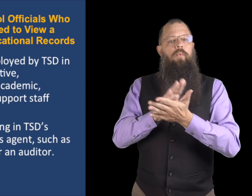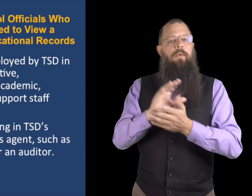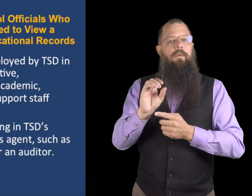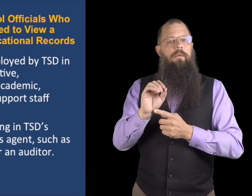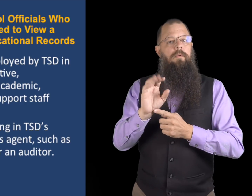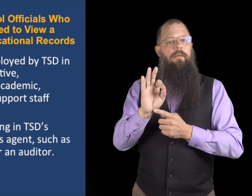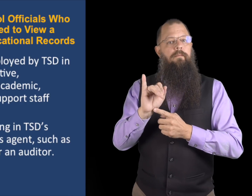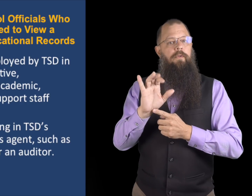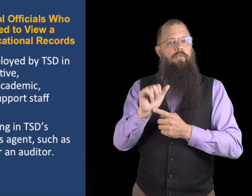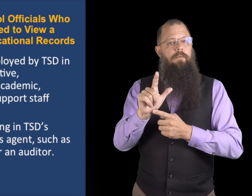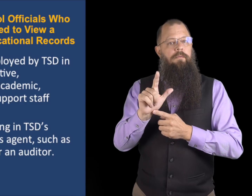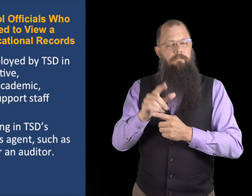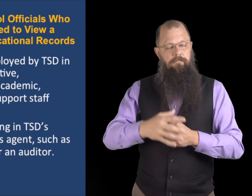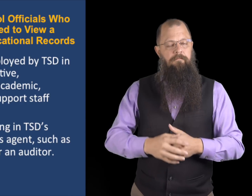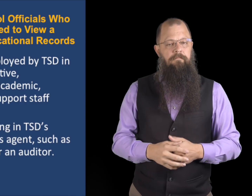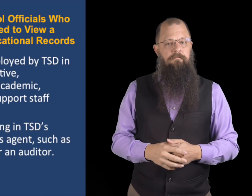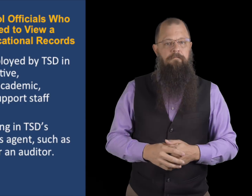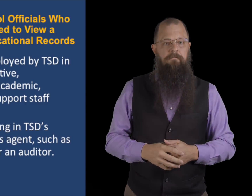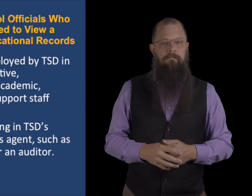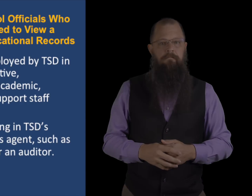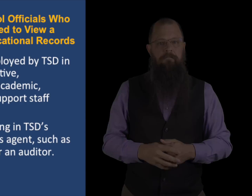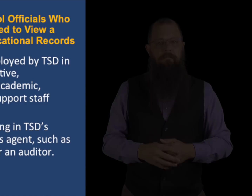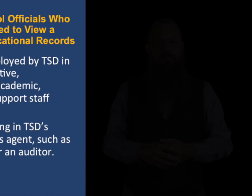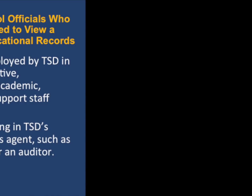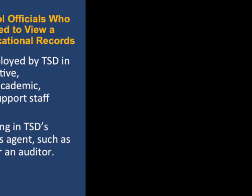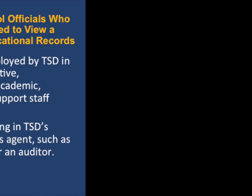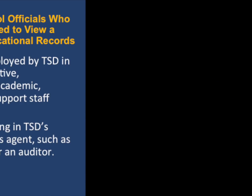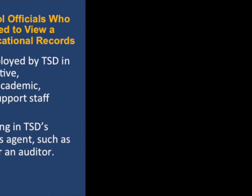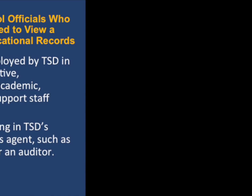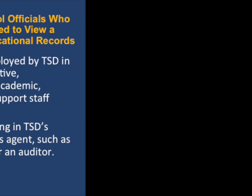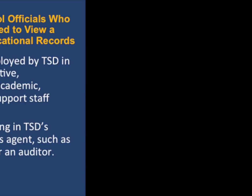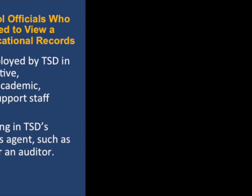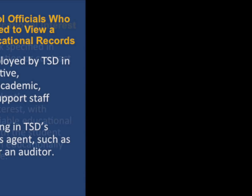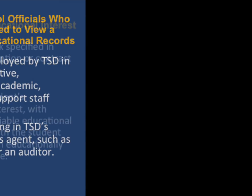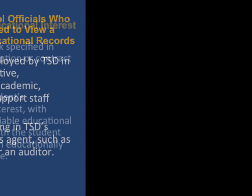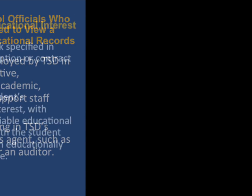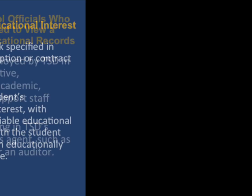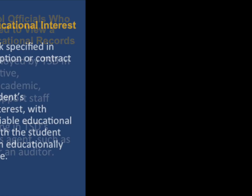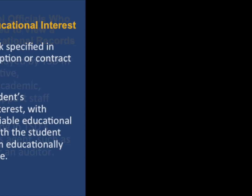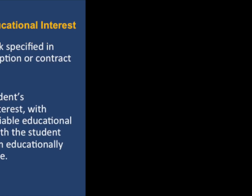records all are considered school officials.